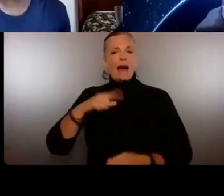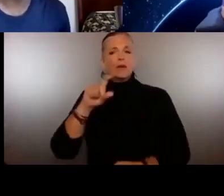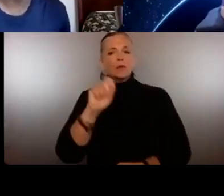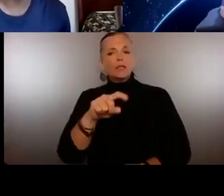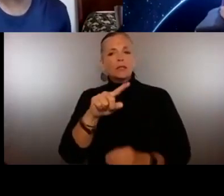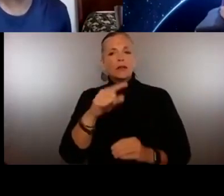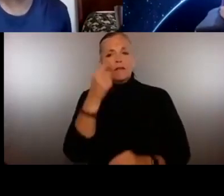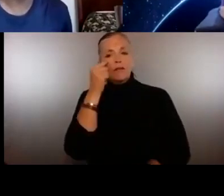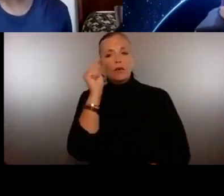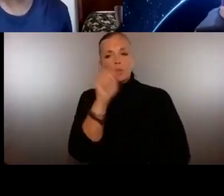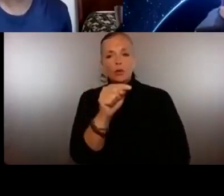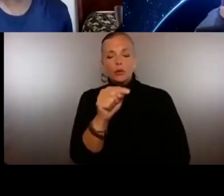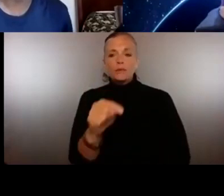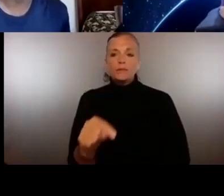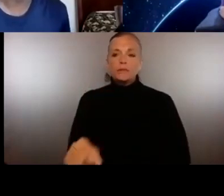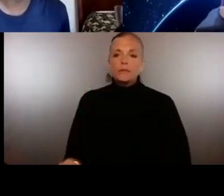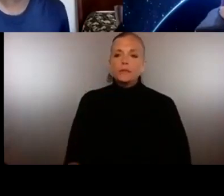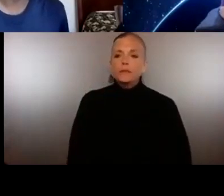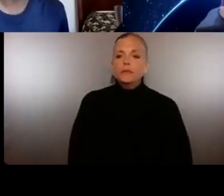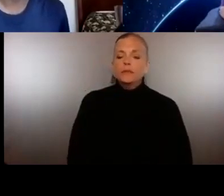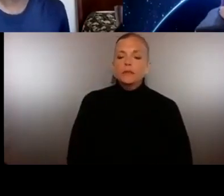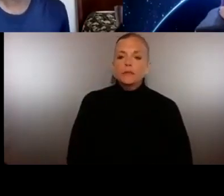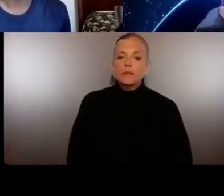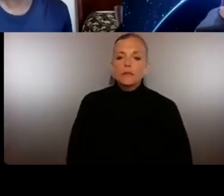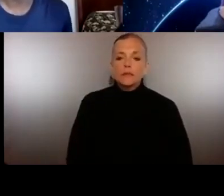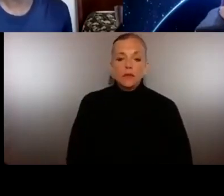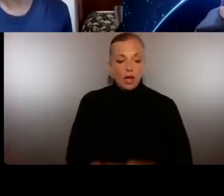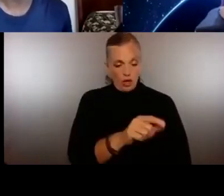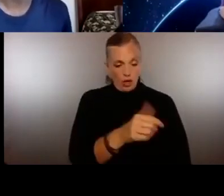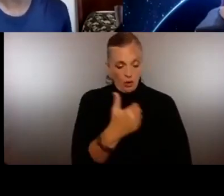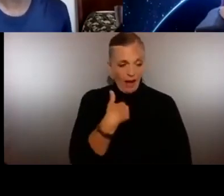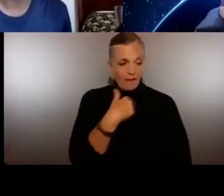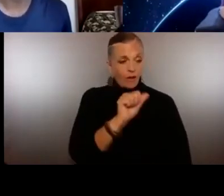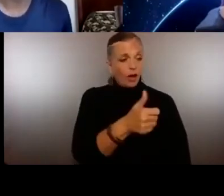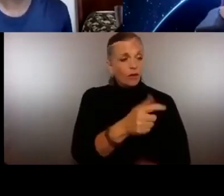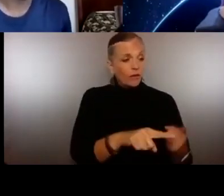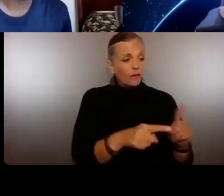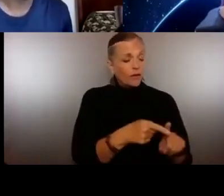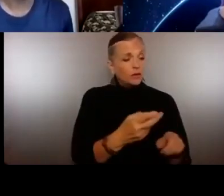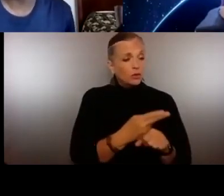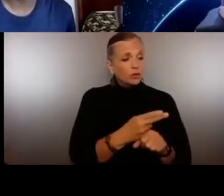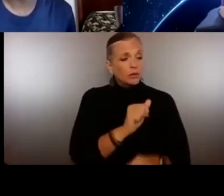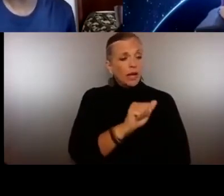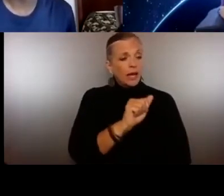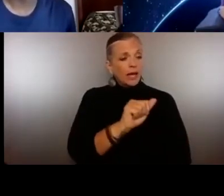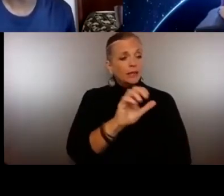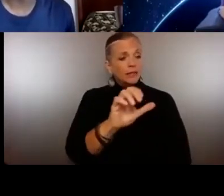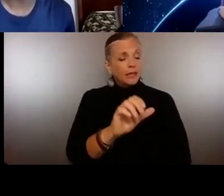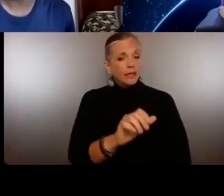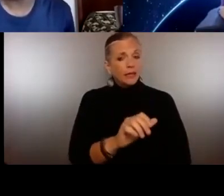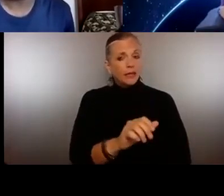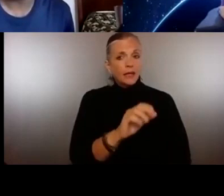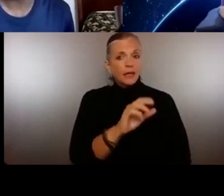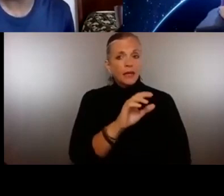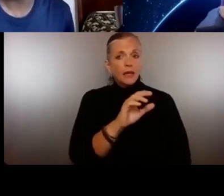Do you have other friends who are AAC users, Ben? Oh, wait.